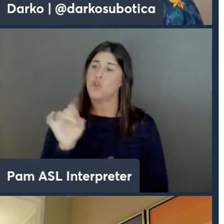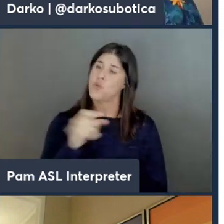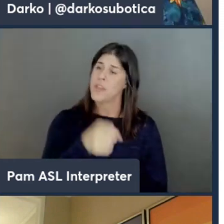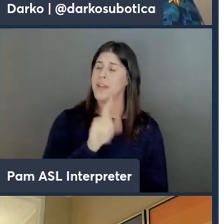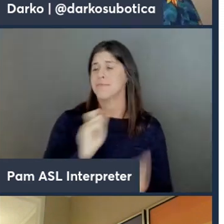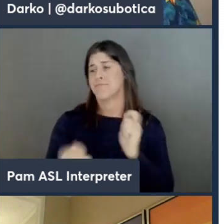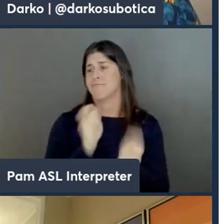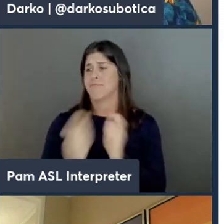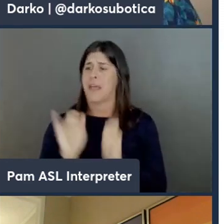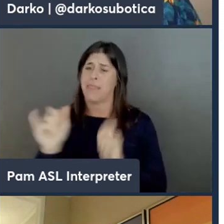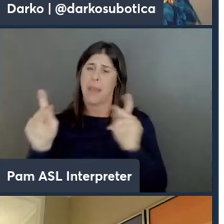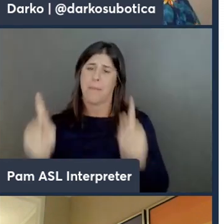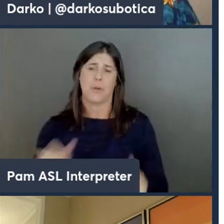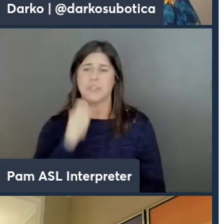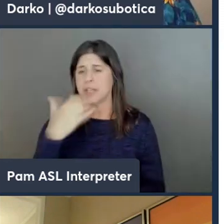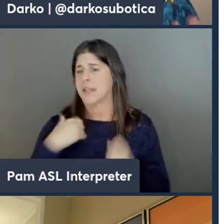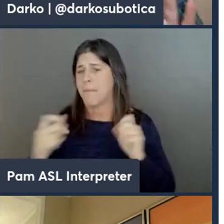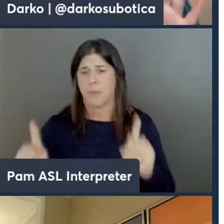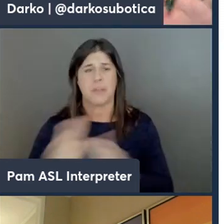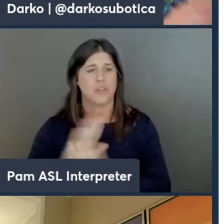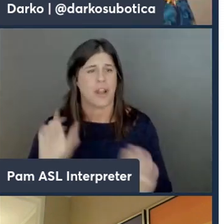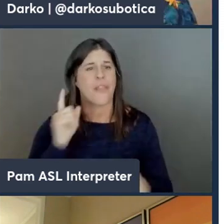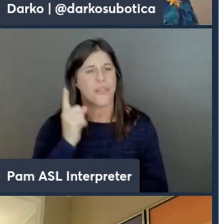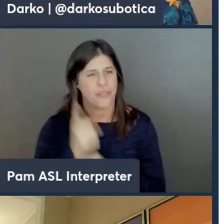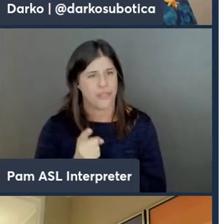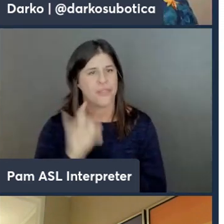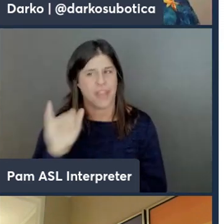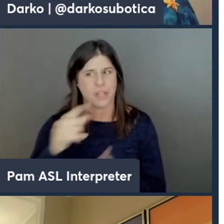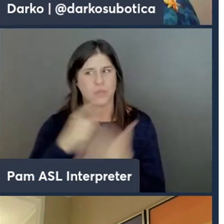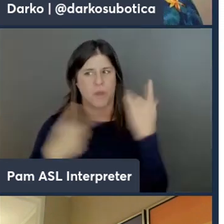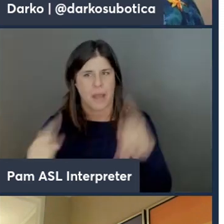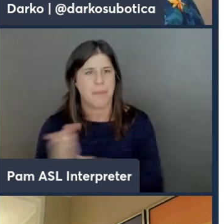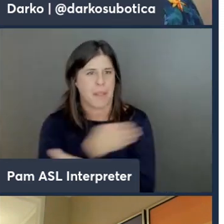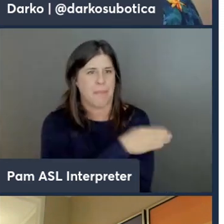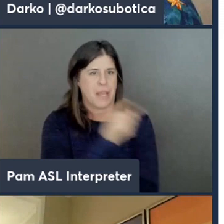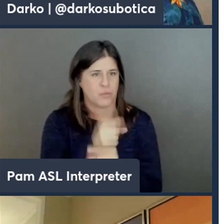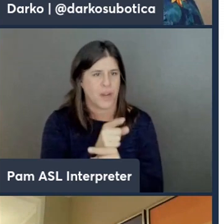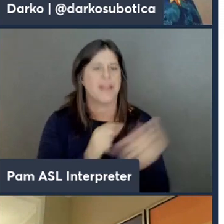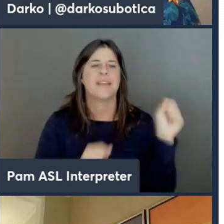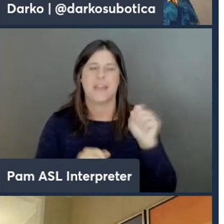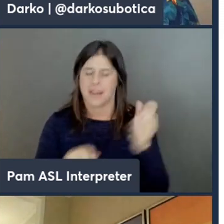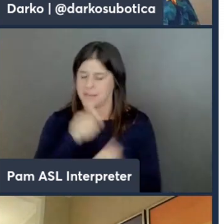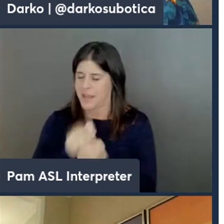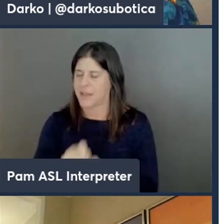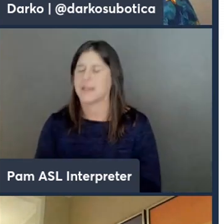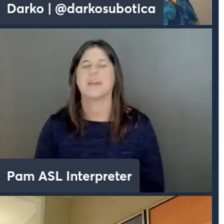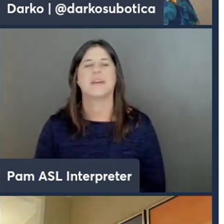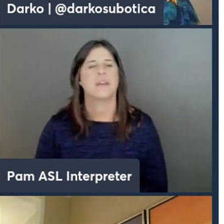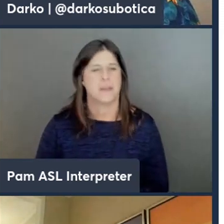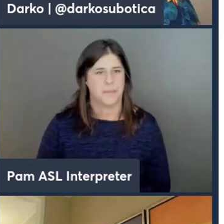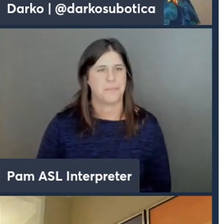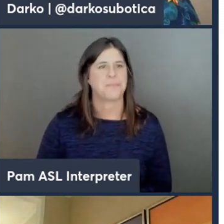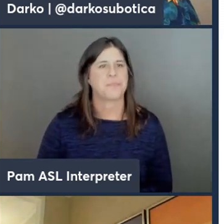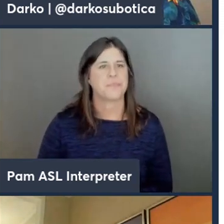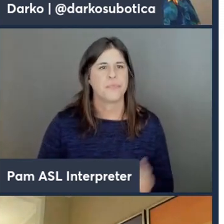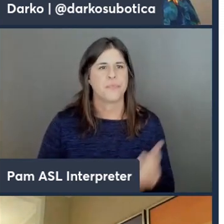Then that person does not have those permissions. Right? That's how it used to be in the past. Yeah. Exactly. Yeah. And we need to, one thing just real quick.